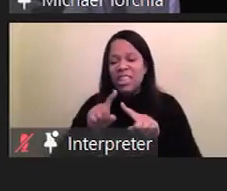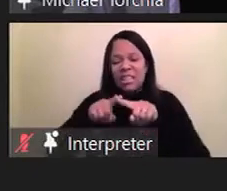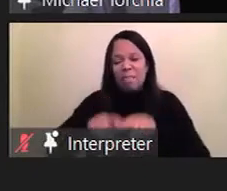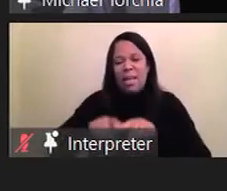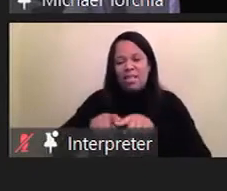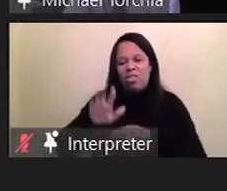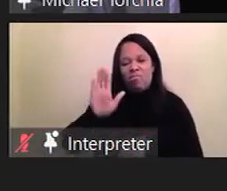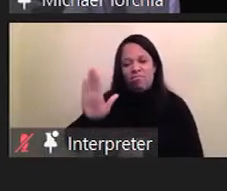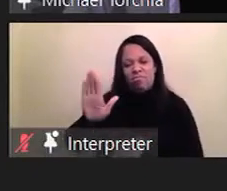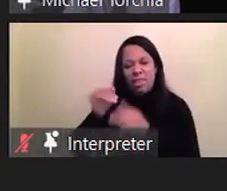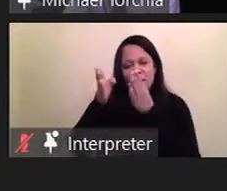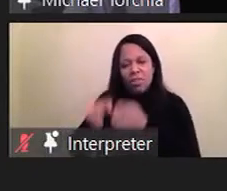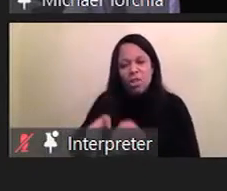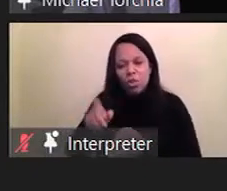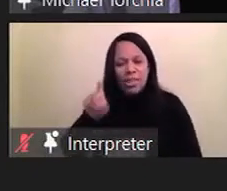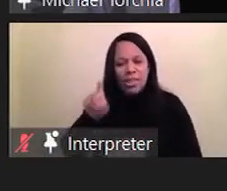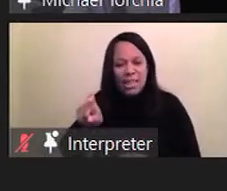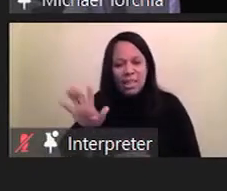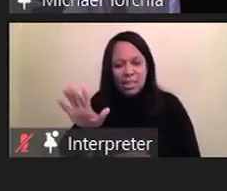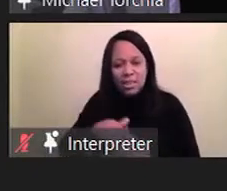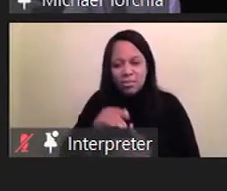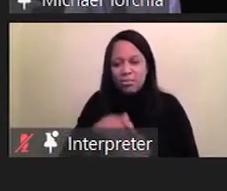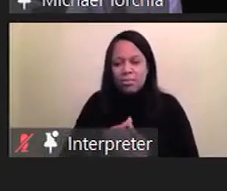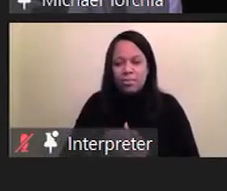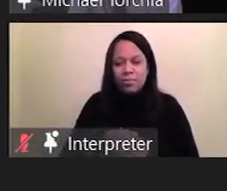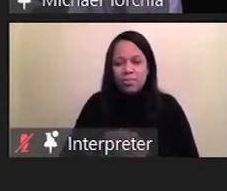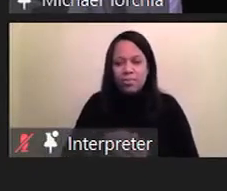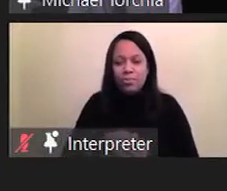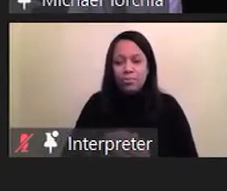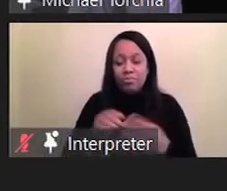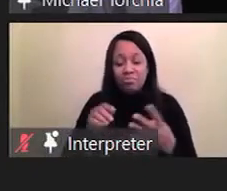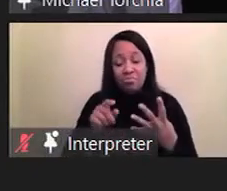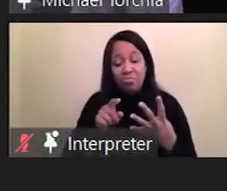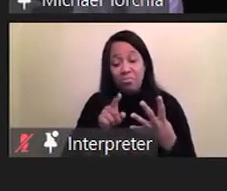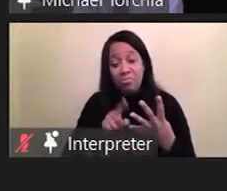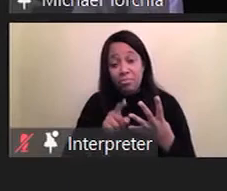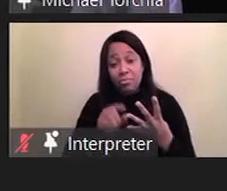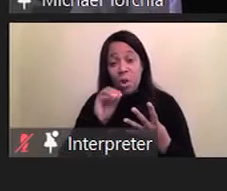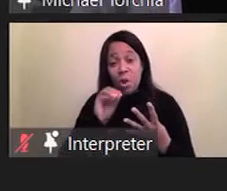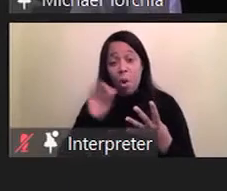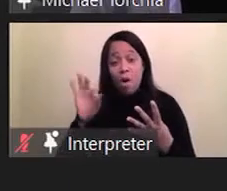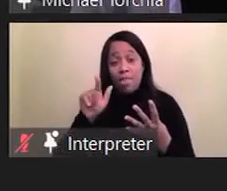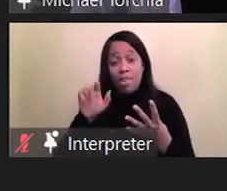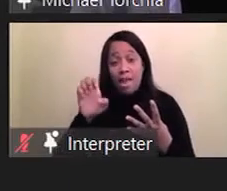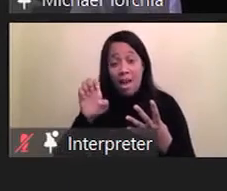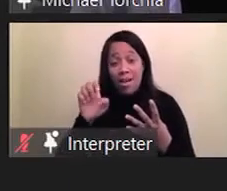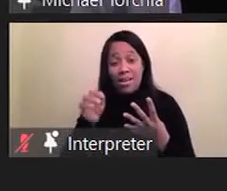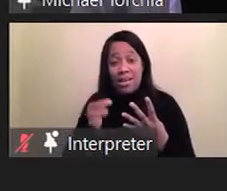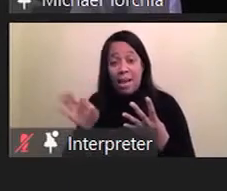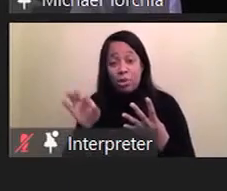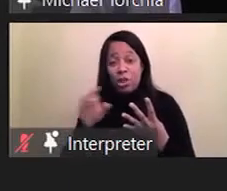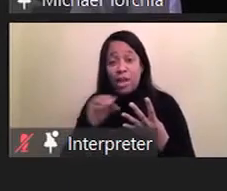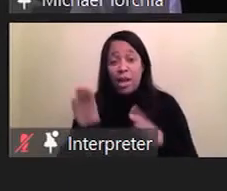of the end users. We've got offline captioning and open captioning.